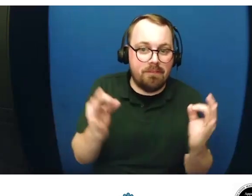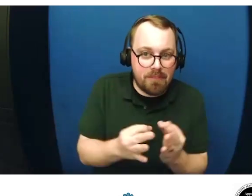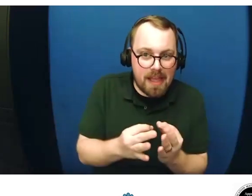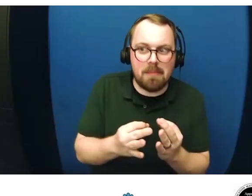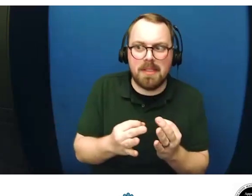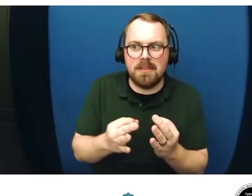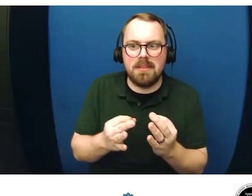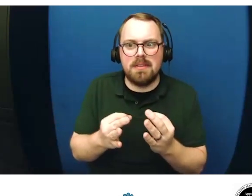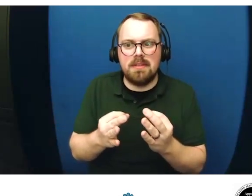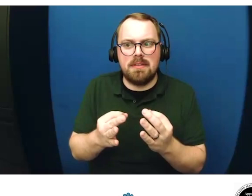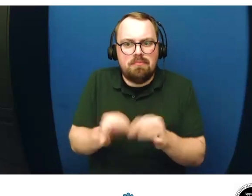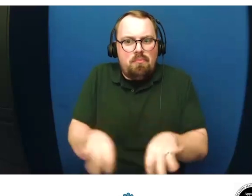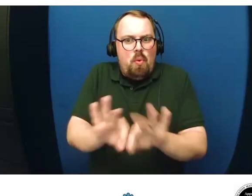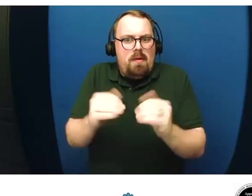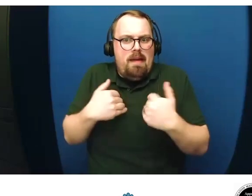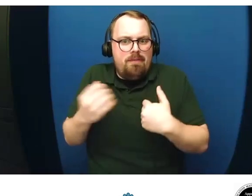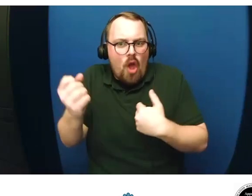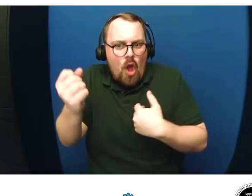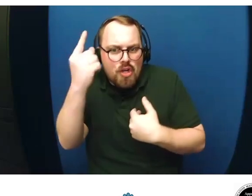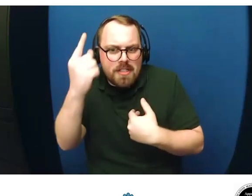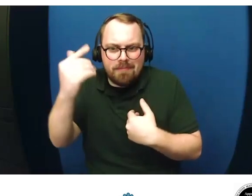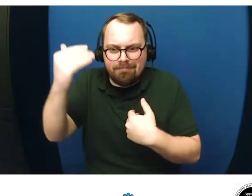have this understanding and awareness and are able